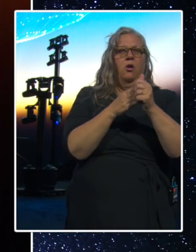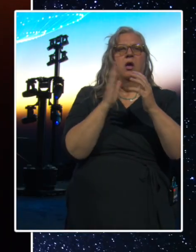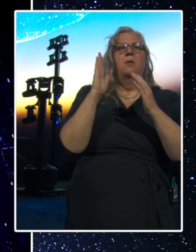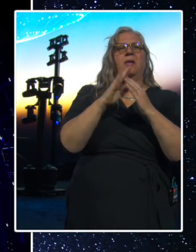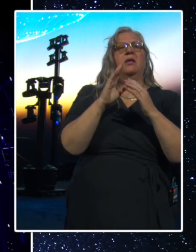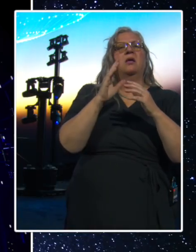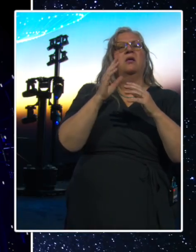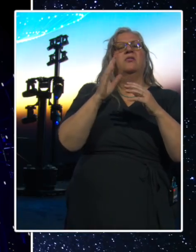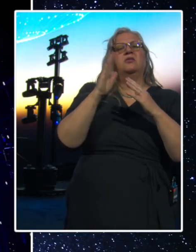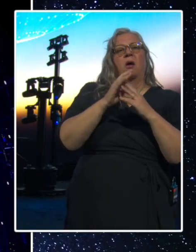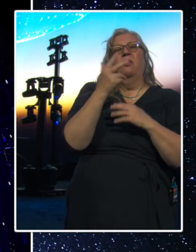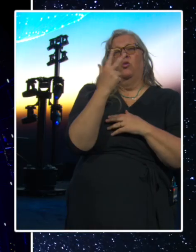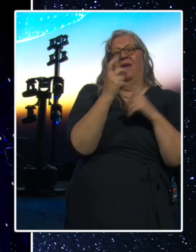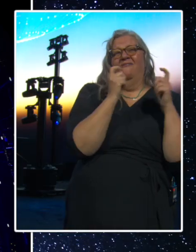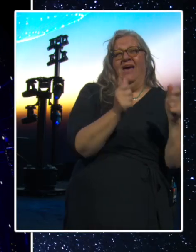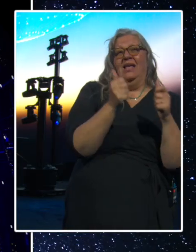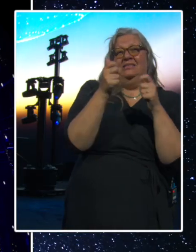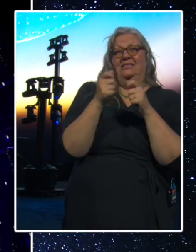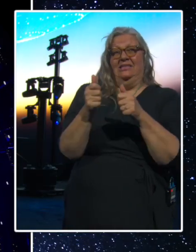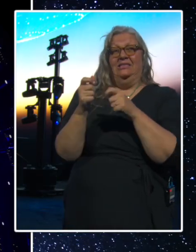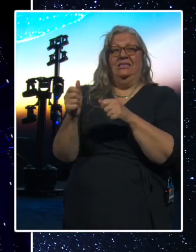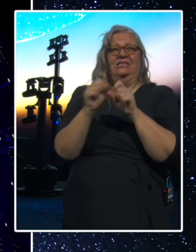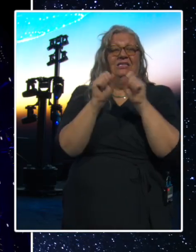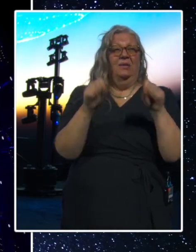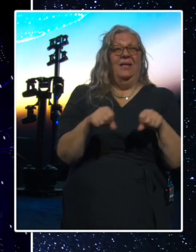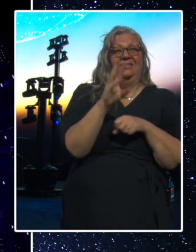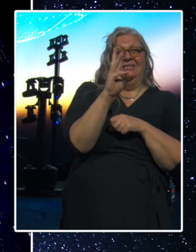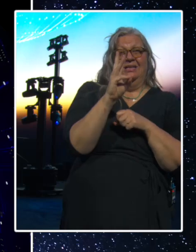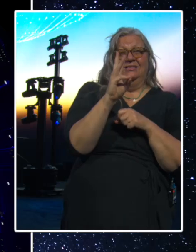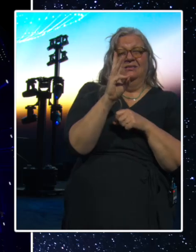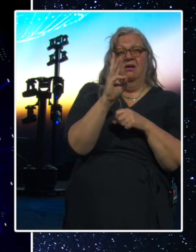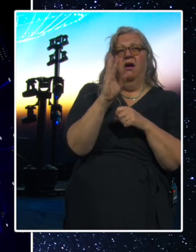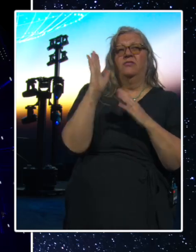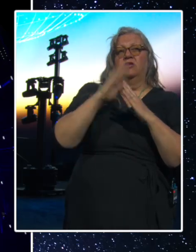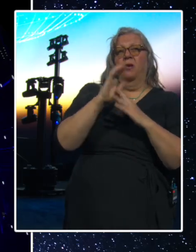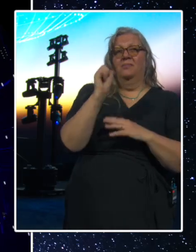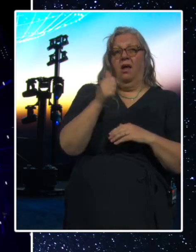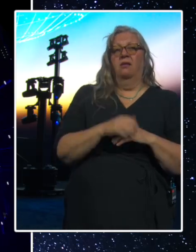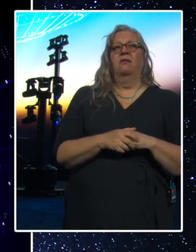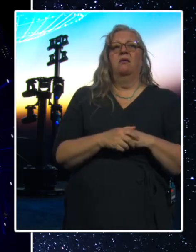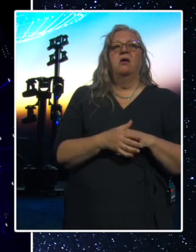building the top three fastest systems and six of the top ten.